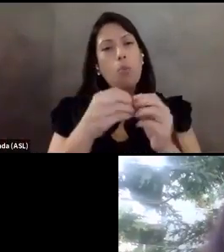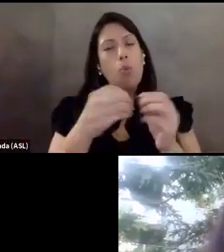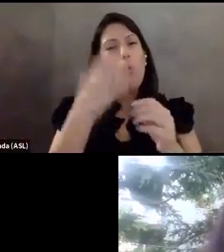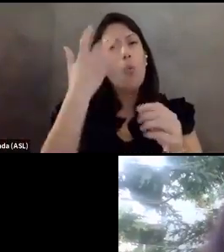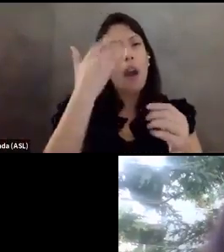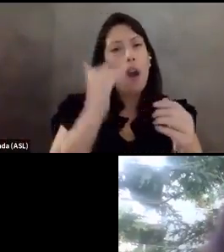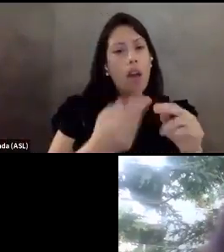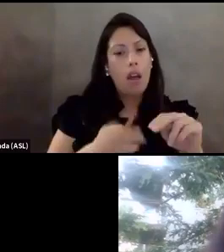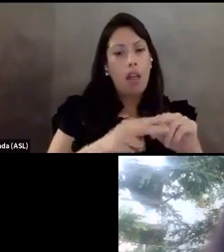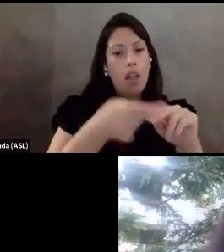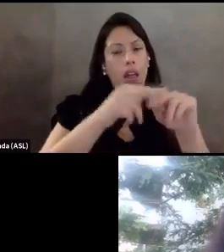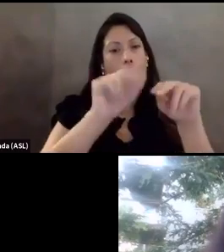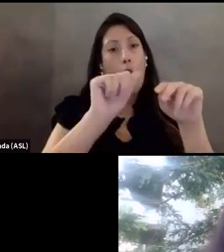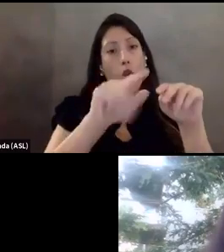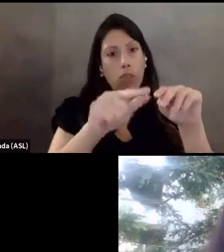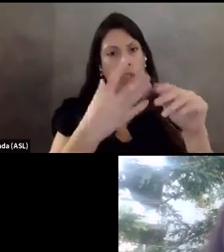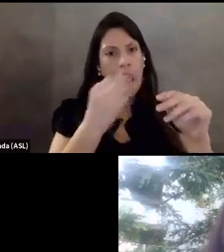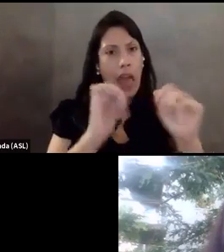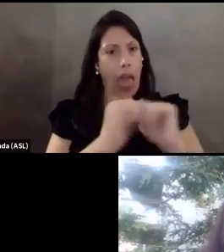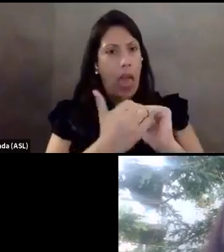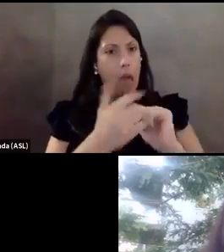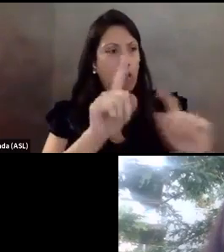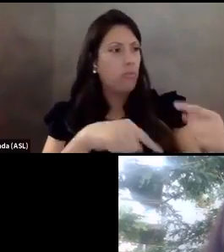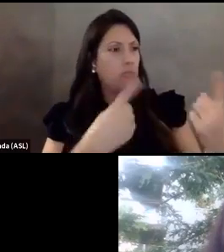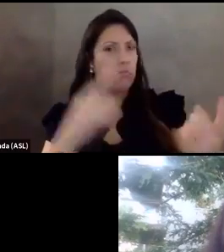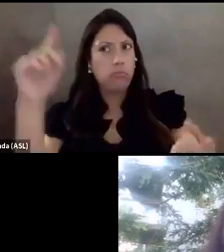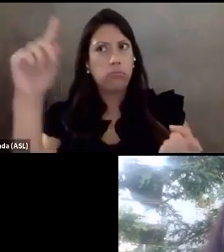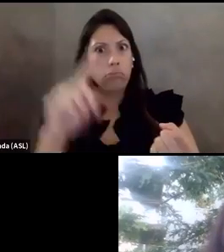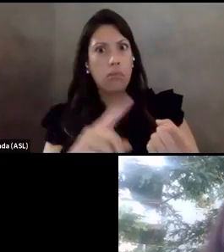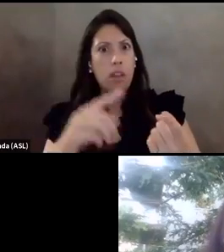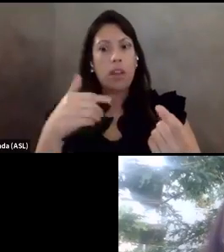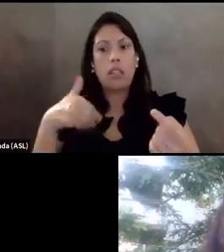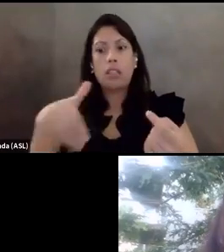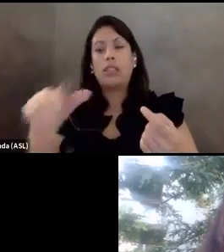since then and what you think it means about where we're going.